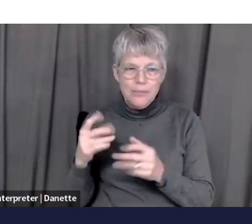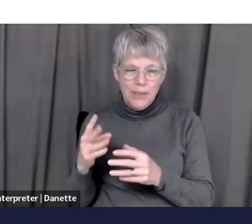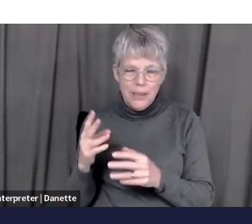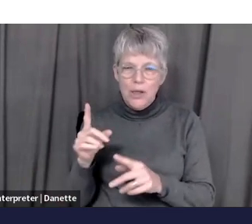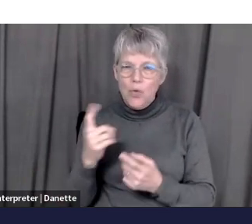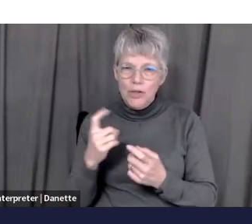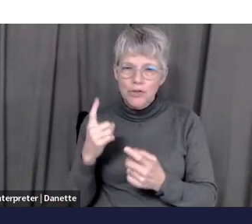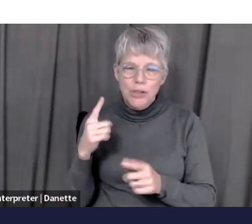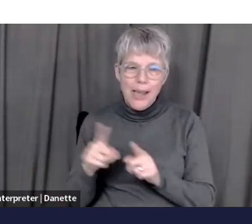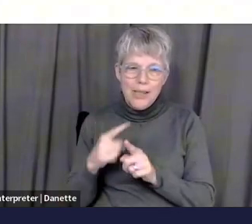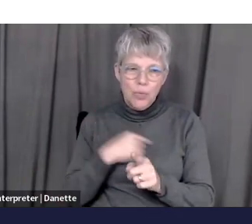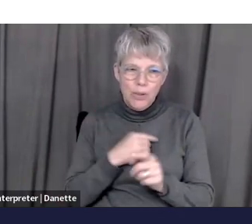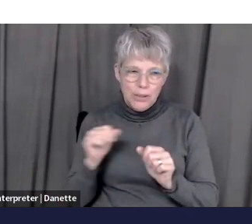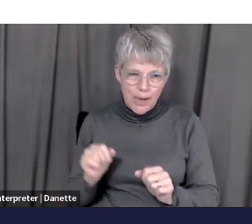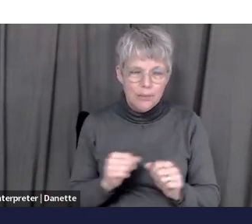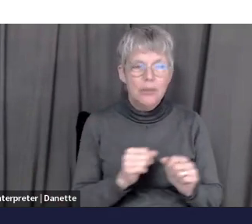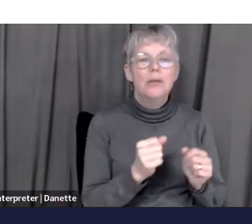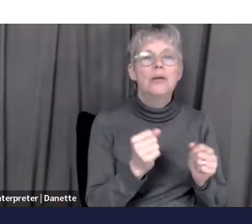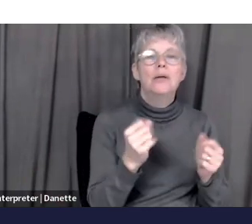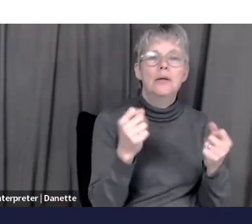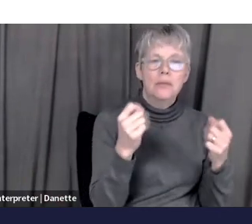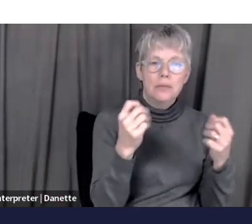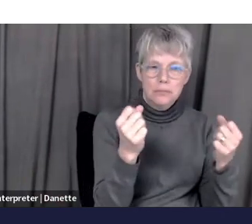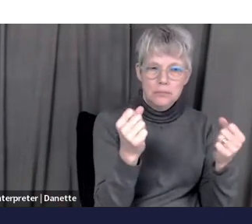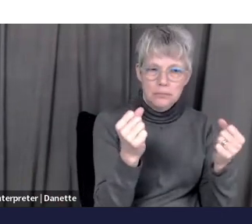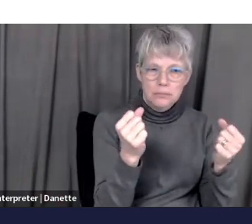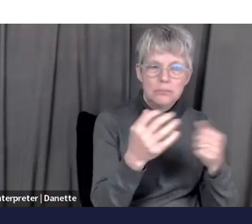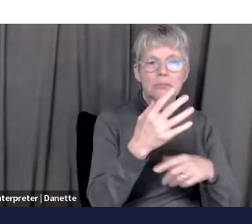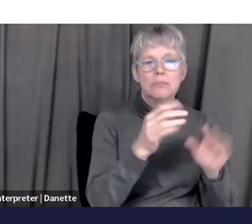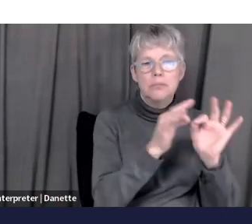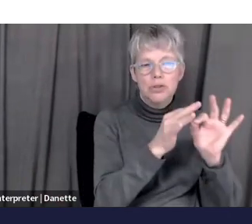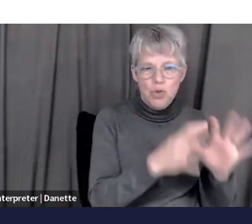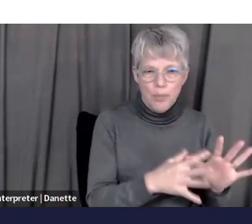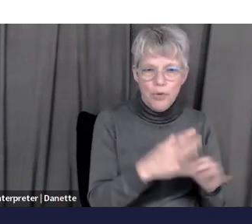American Sign Language interpreters and closed captioning options are available for today's event.